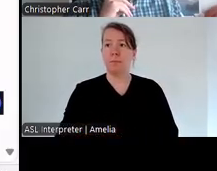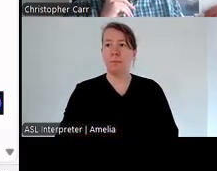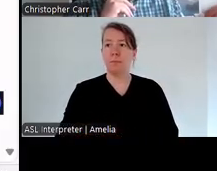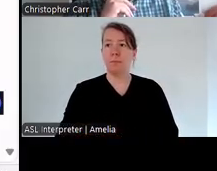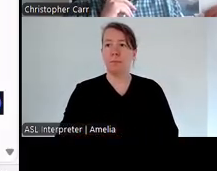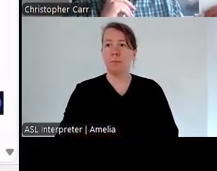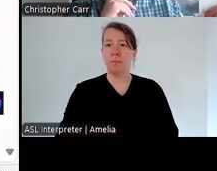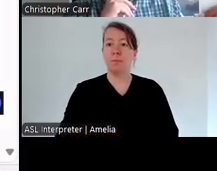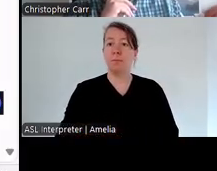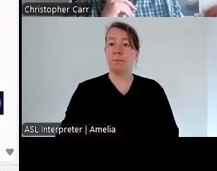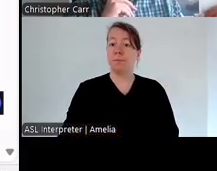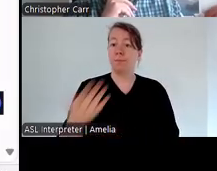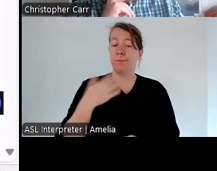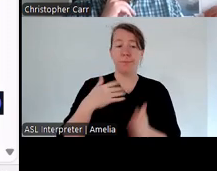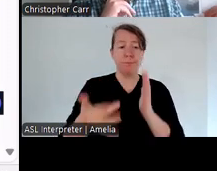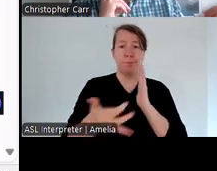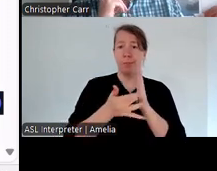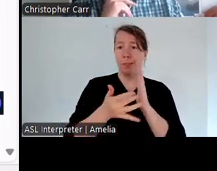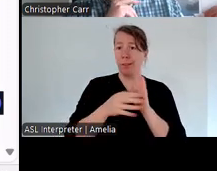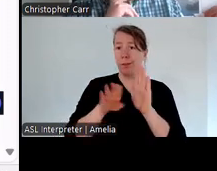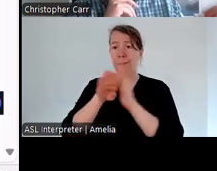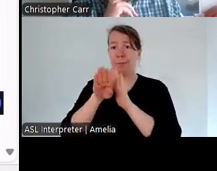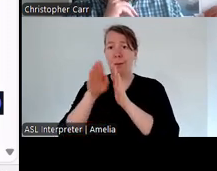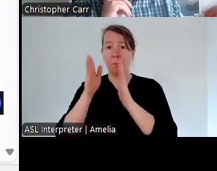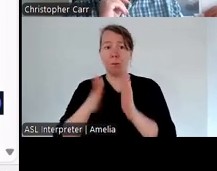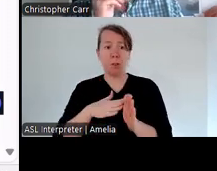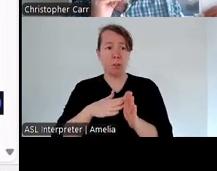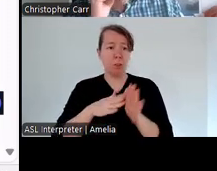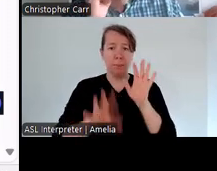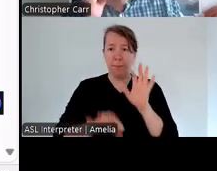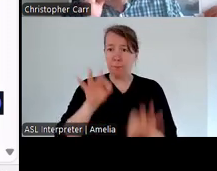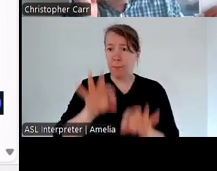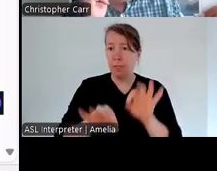a developer, it's very technical, where to look inside of the .opf file for display